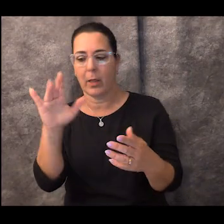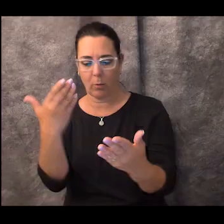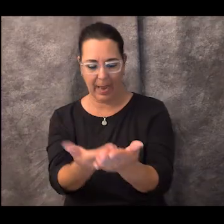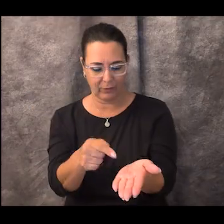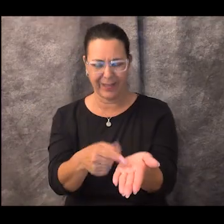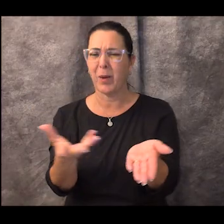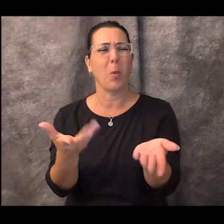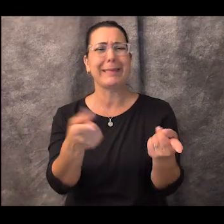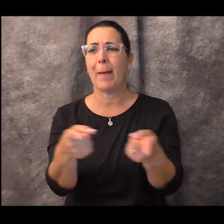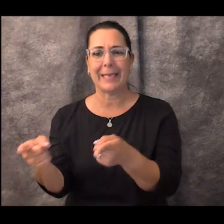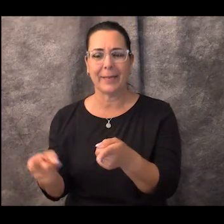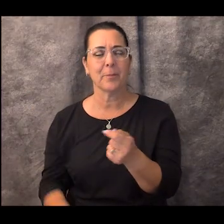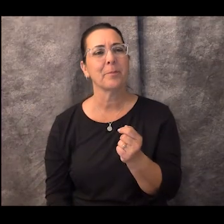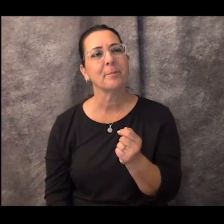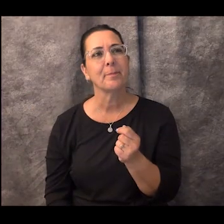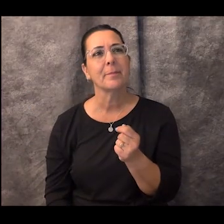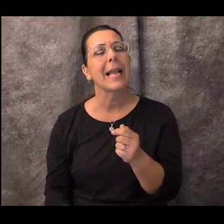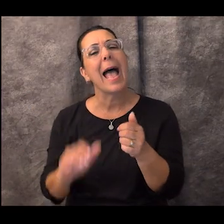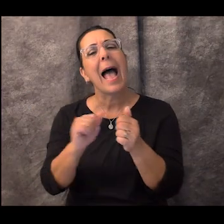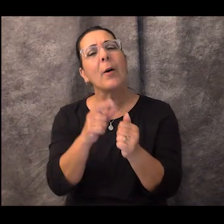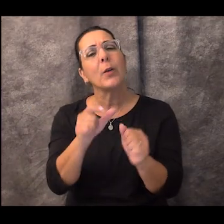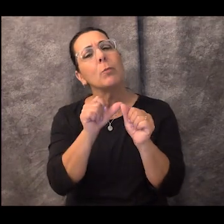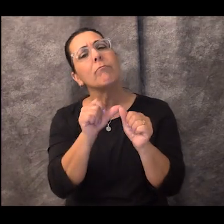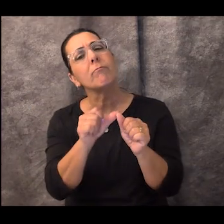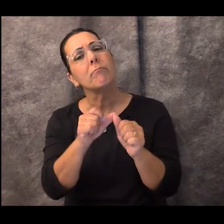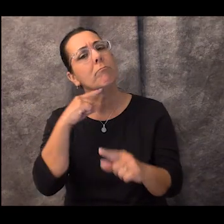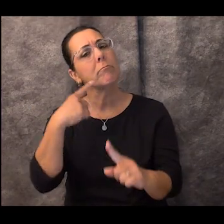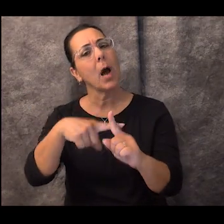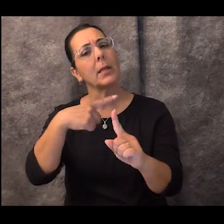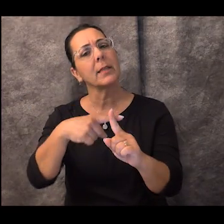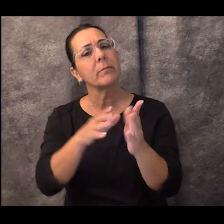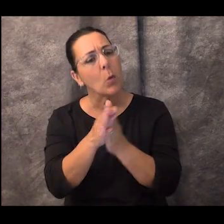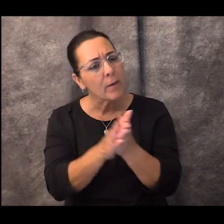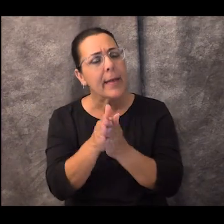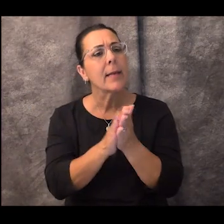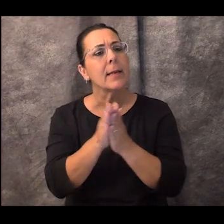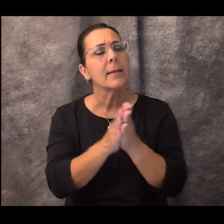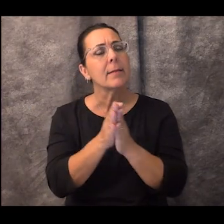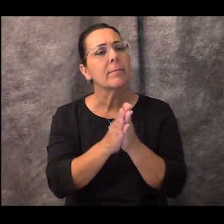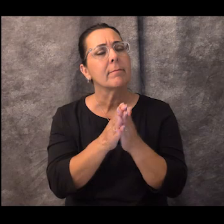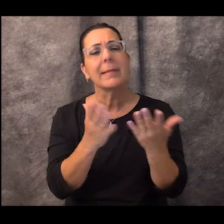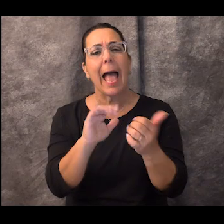So how do you how do you stay hopeful, motivated, optimistic with all of that happening?